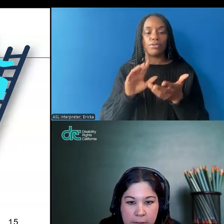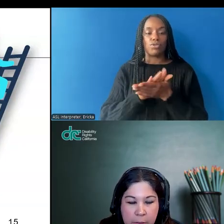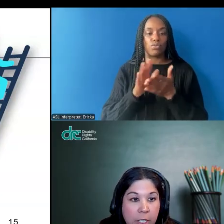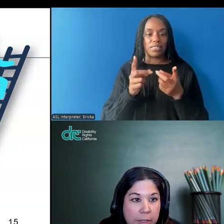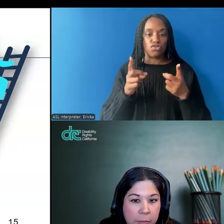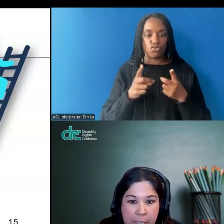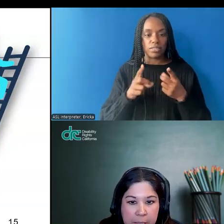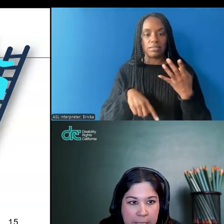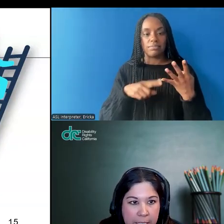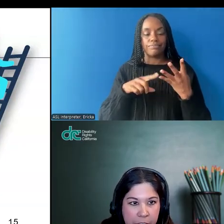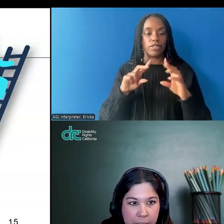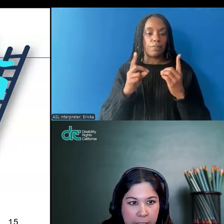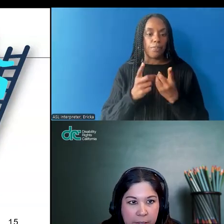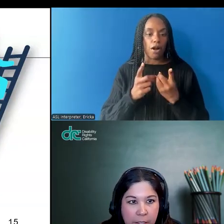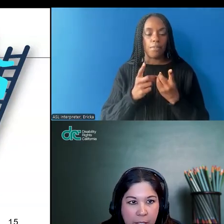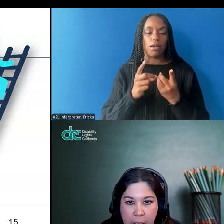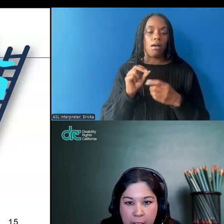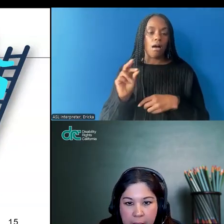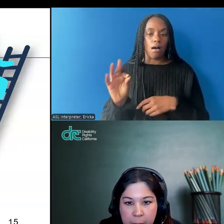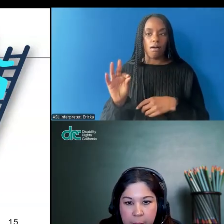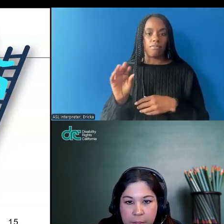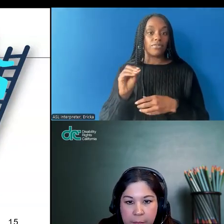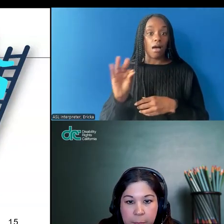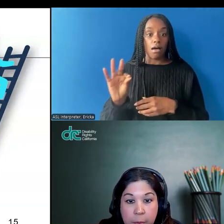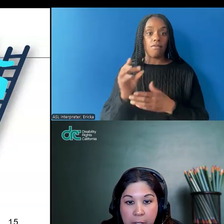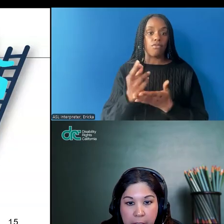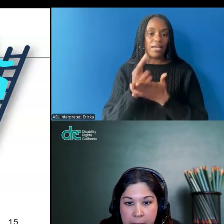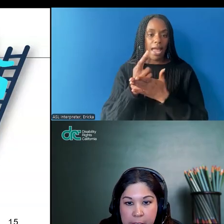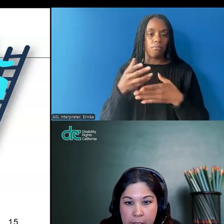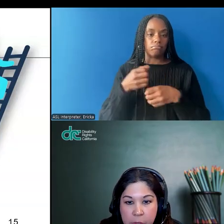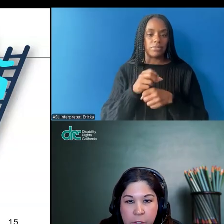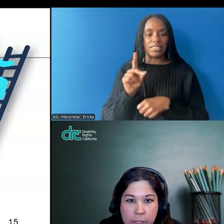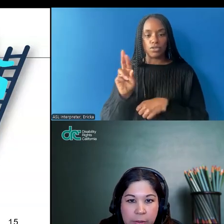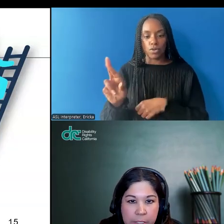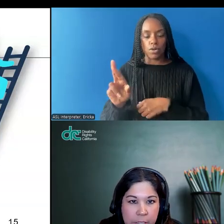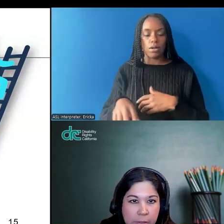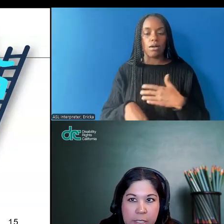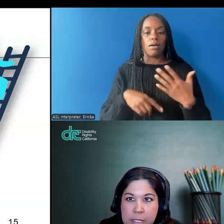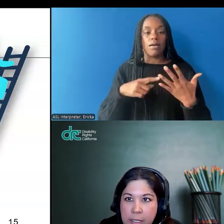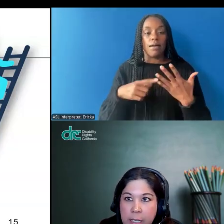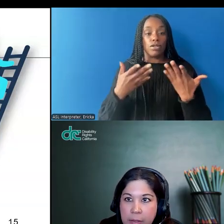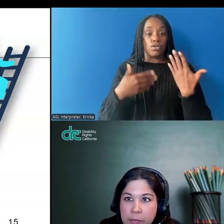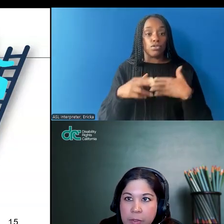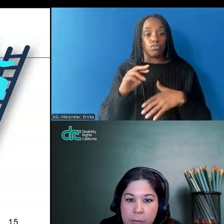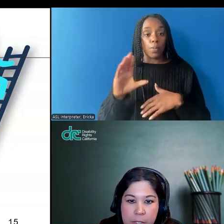Department of Rehabilitation, the parks, social recreation areas that have those.